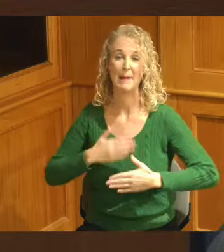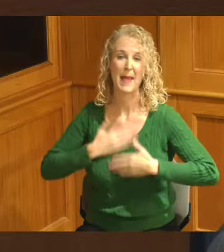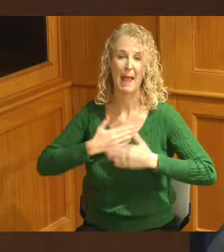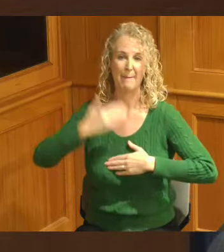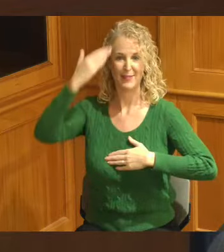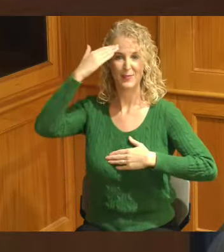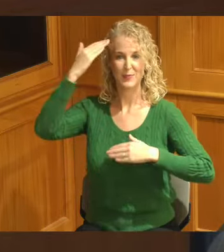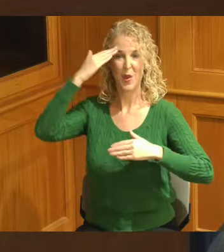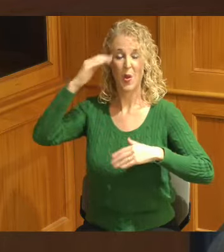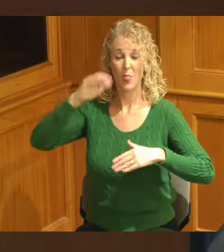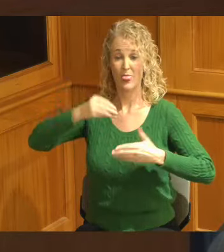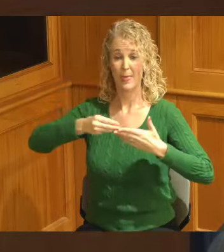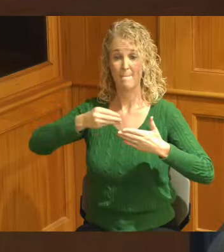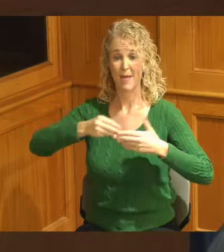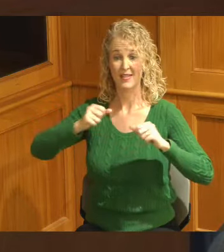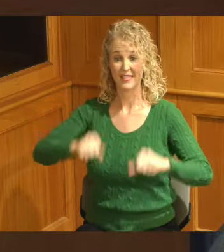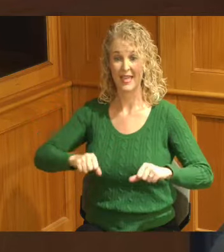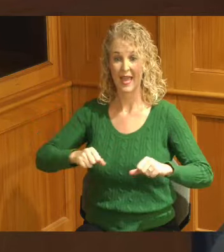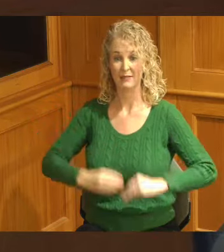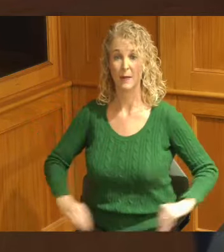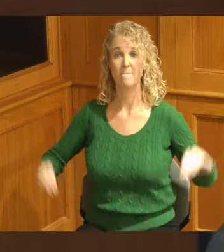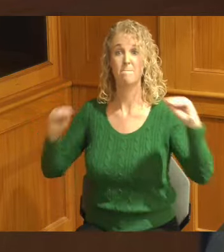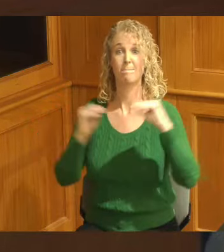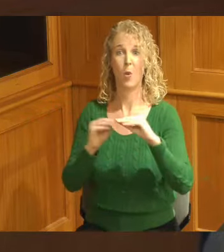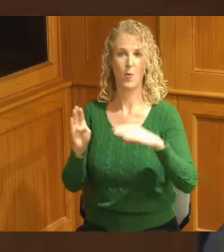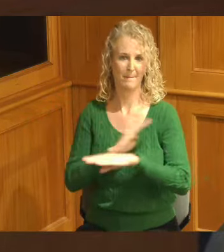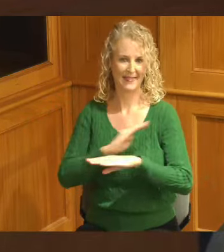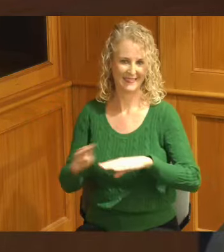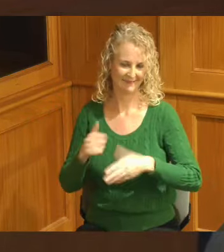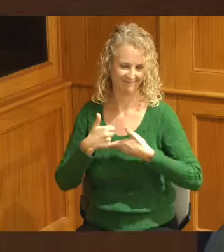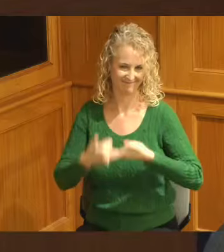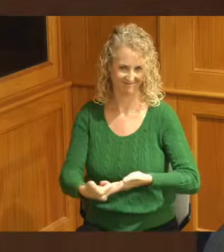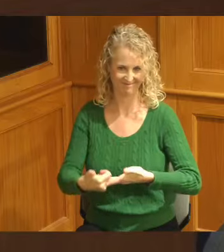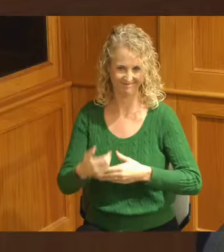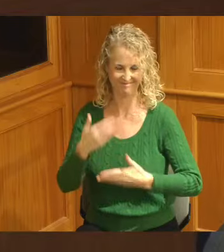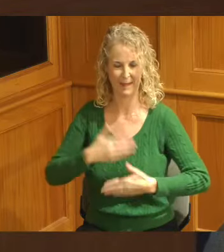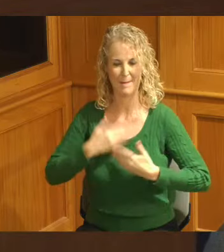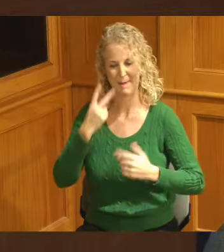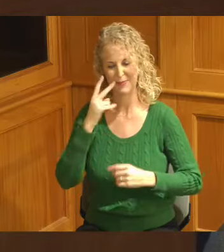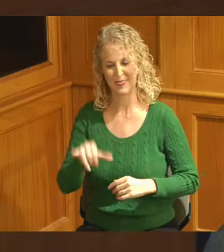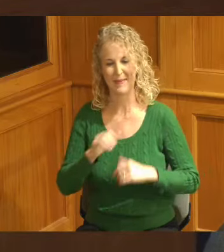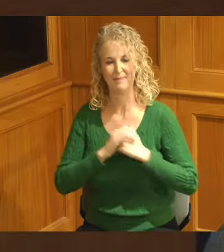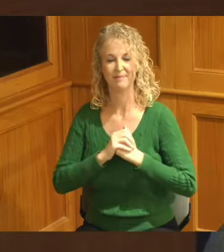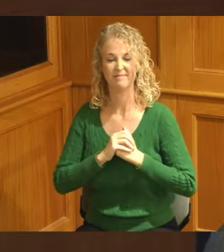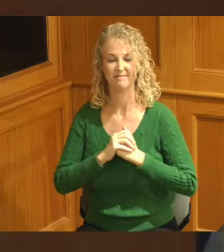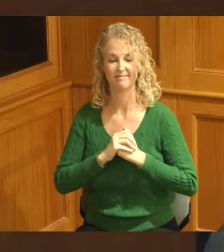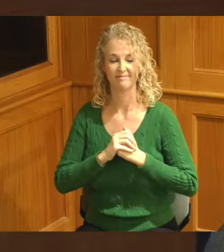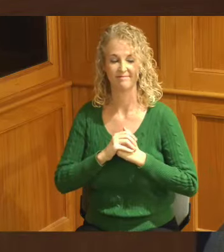be able to stretch to multiple areas. So happy to support that. I think this is a very good